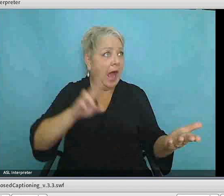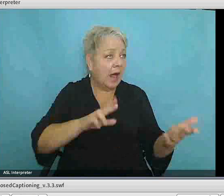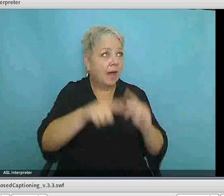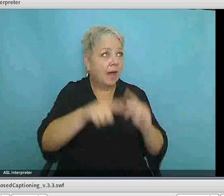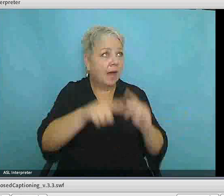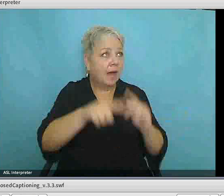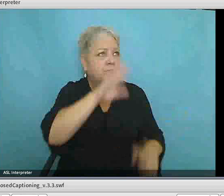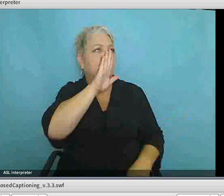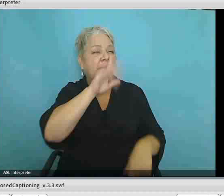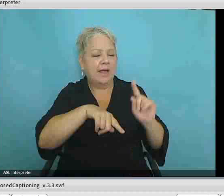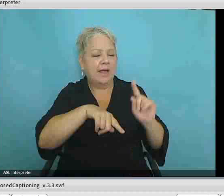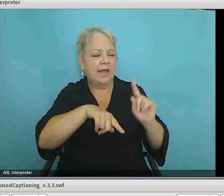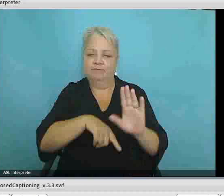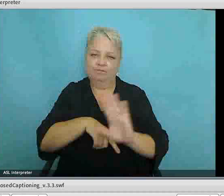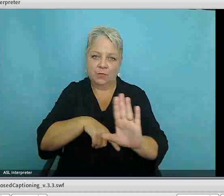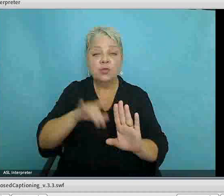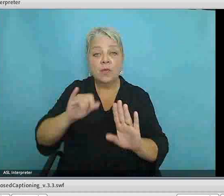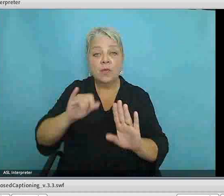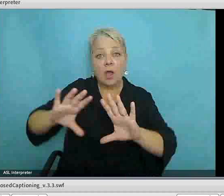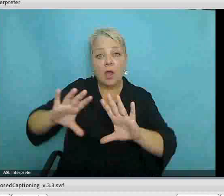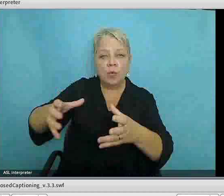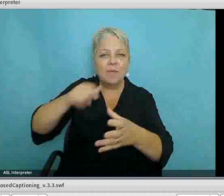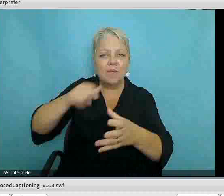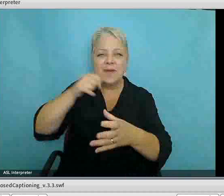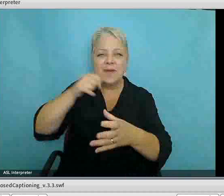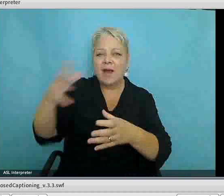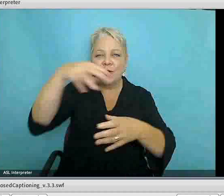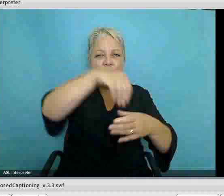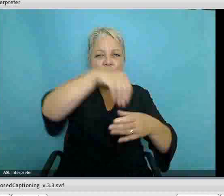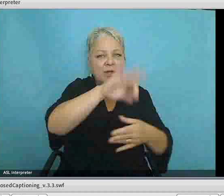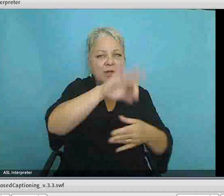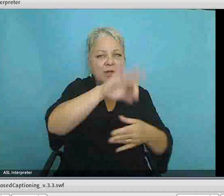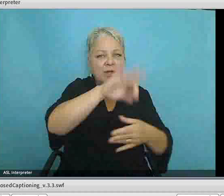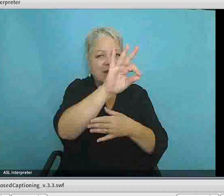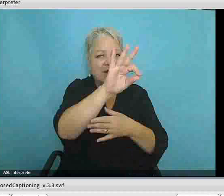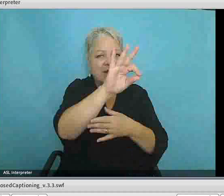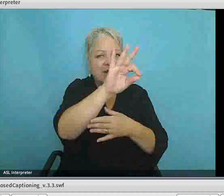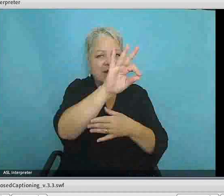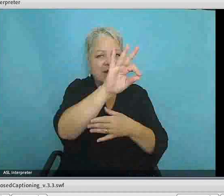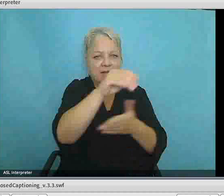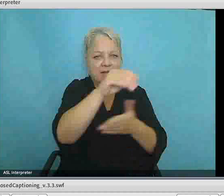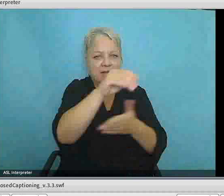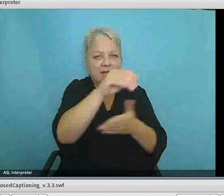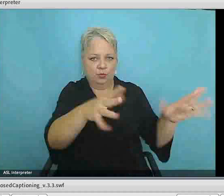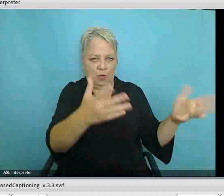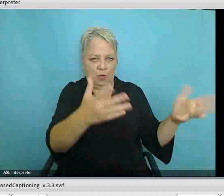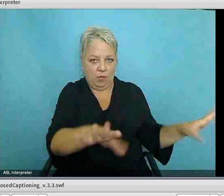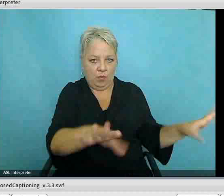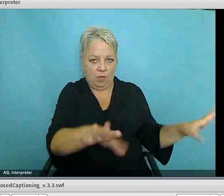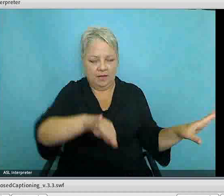If a person tried to enroll in One Care and our system showed them to be enrolled in a